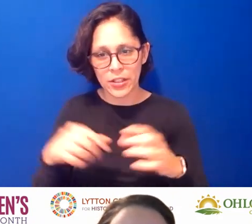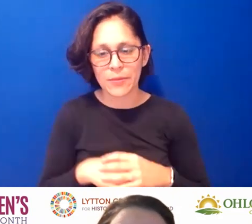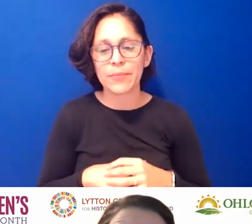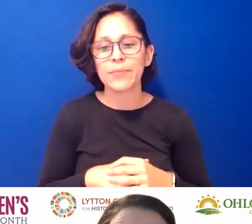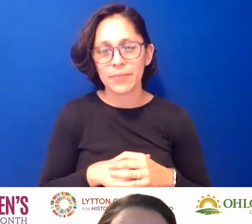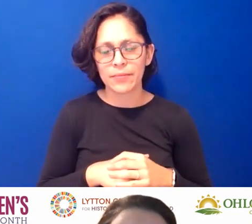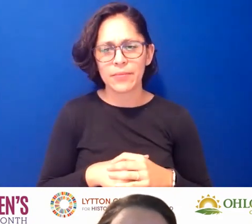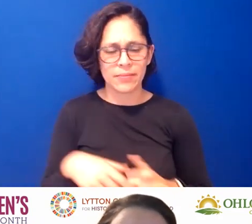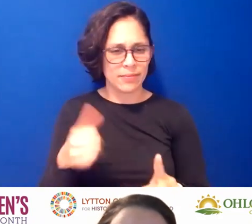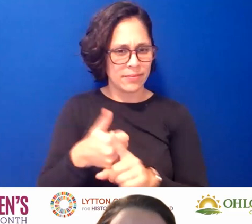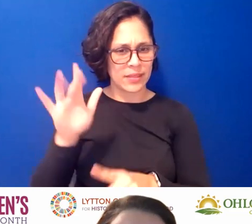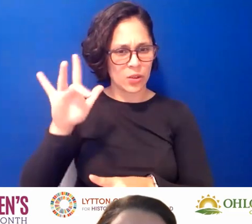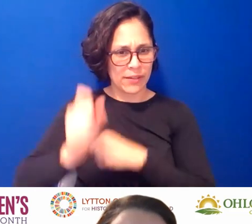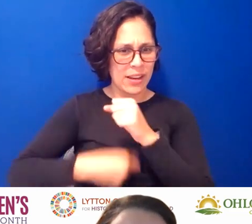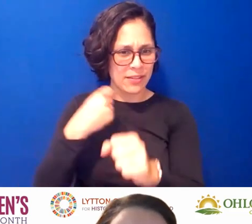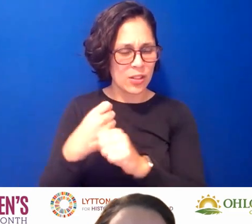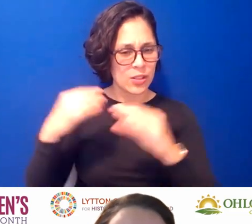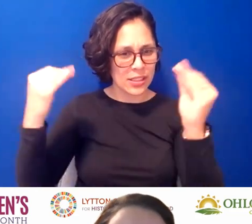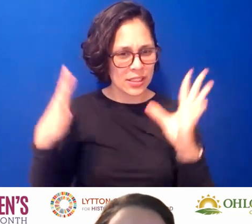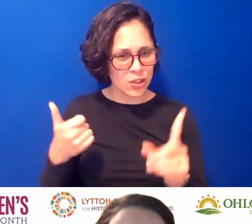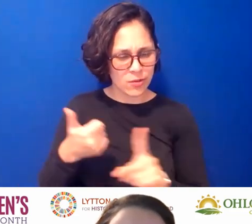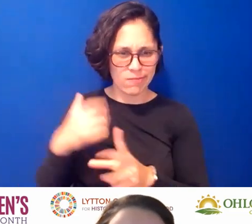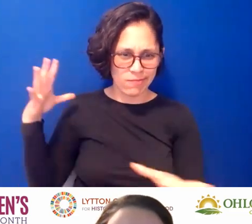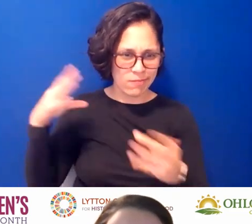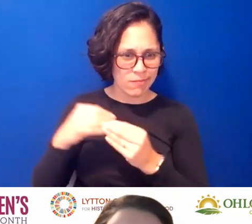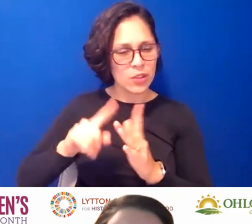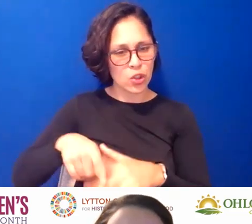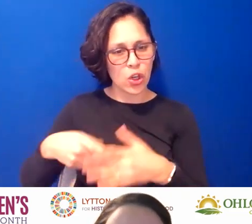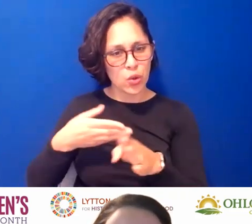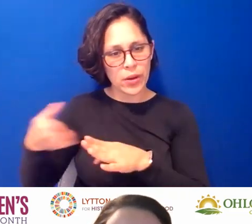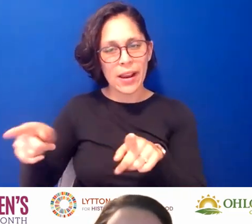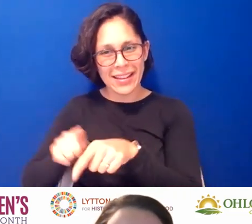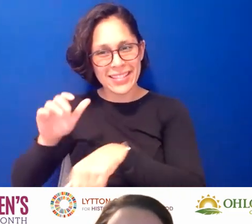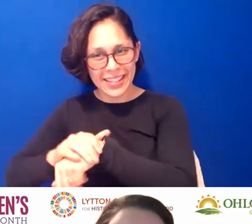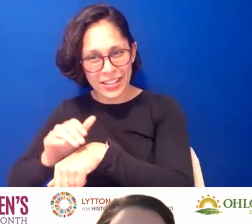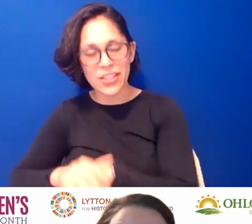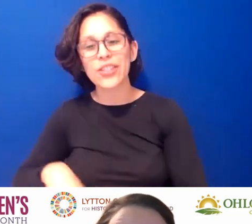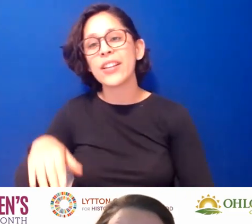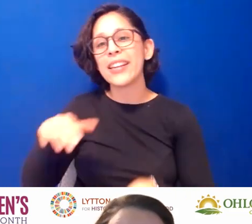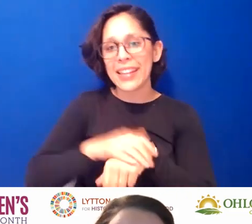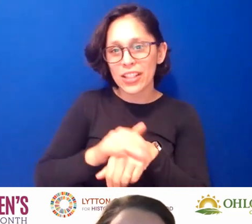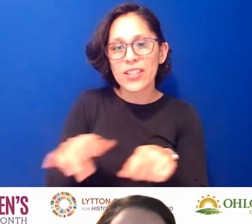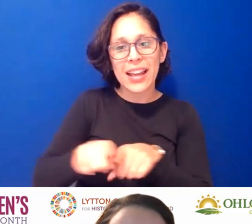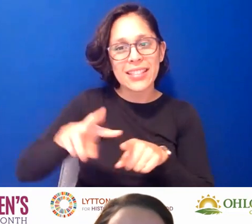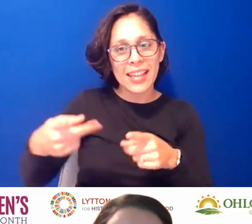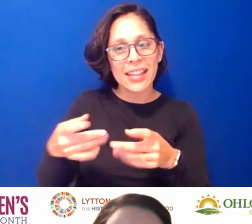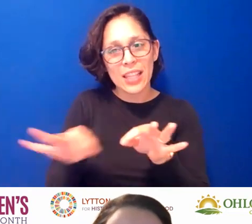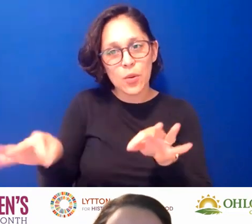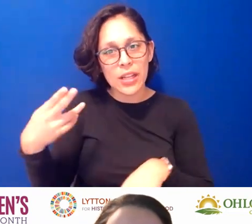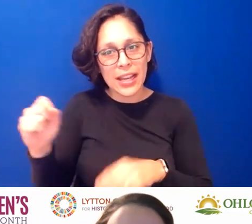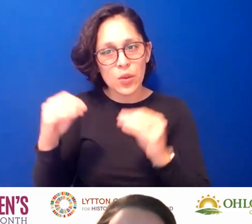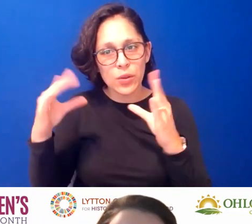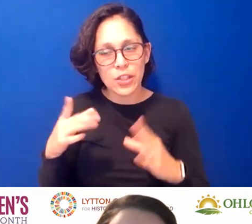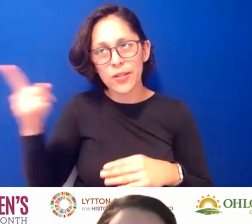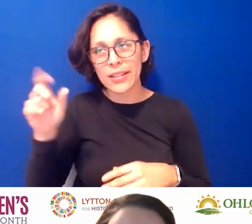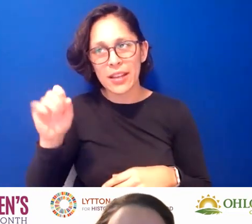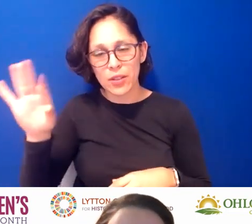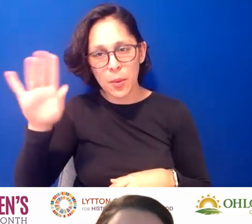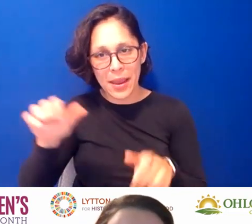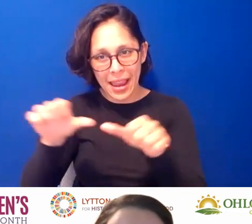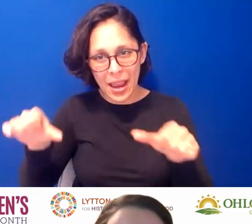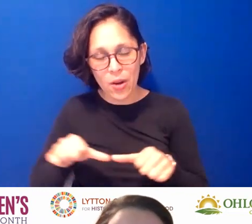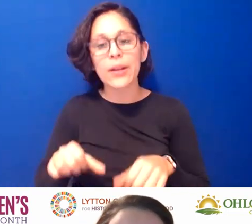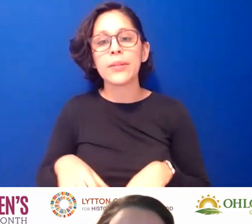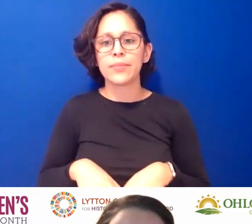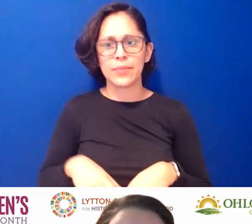Katherine Michel: As a 25 year educator she began her career as an English/English as a second language high school teacher in the San Francisco Bay Area, the foundation of her career.